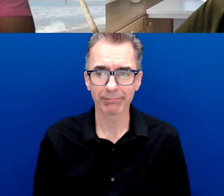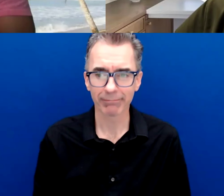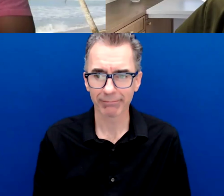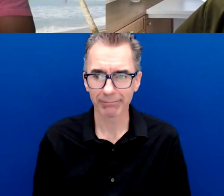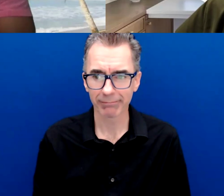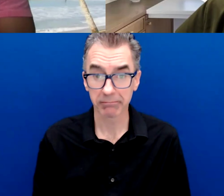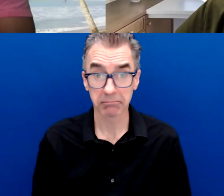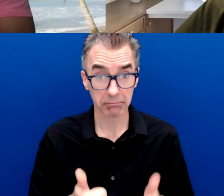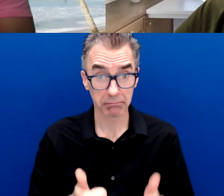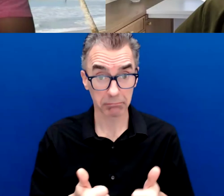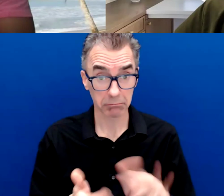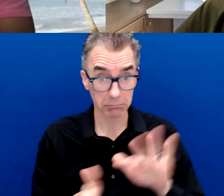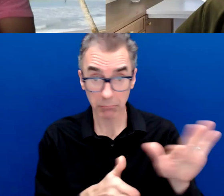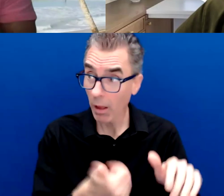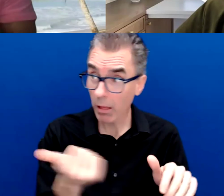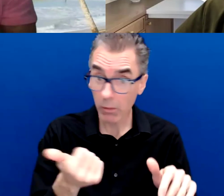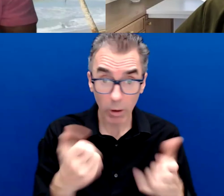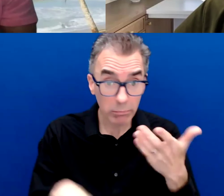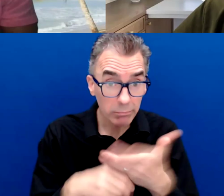Anything else?